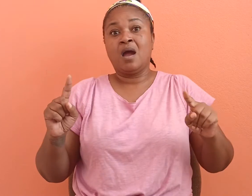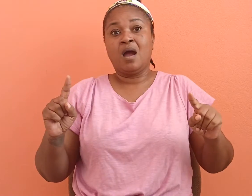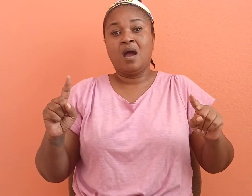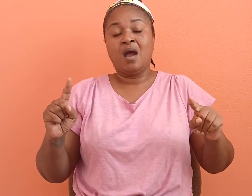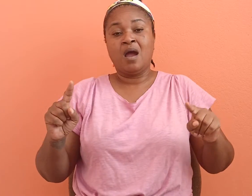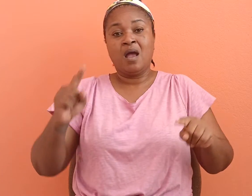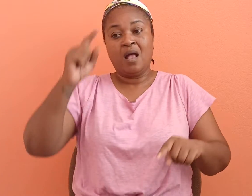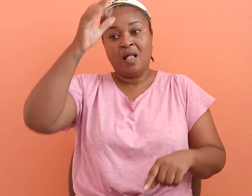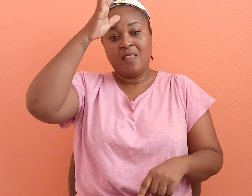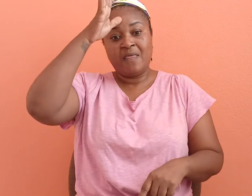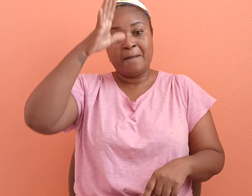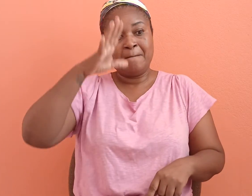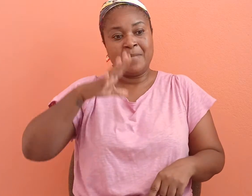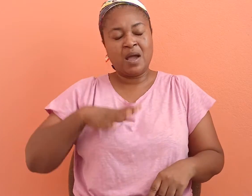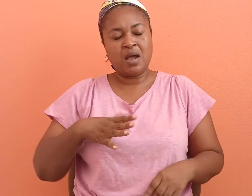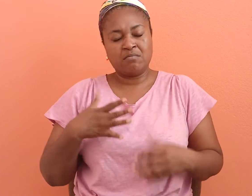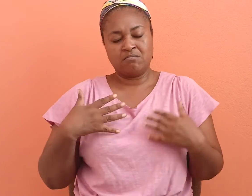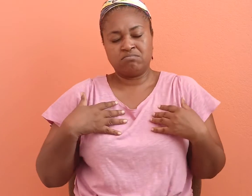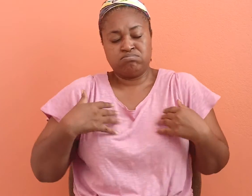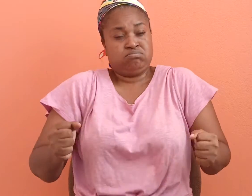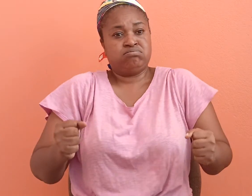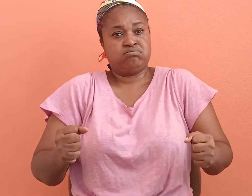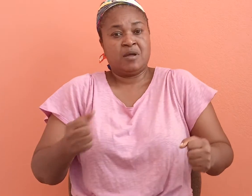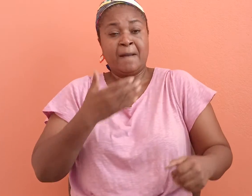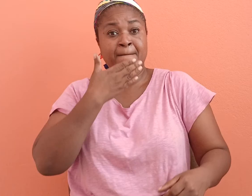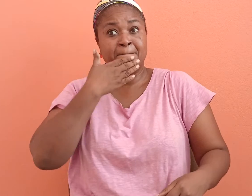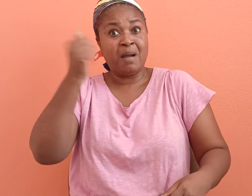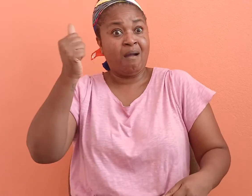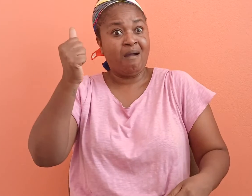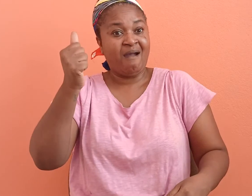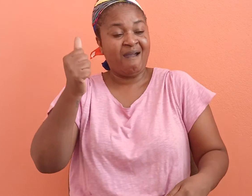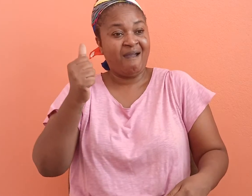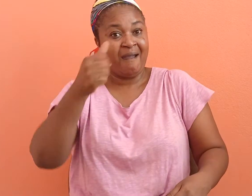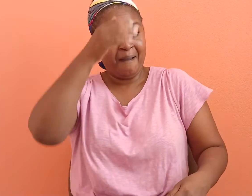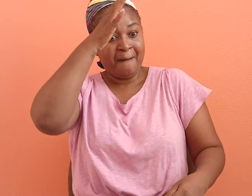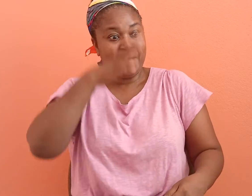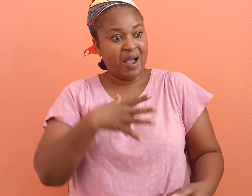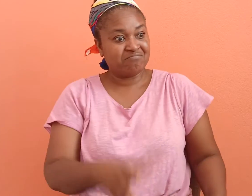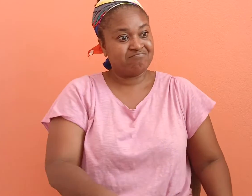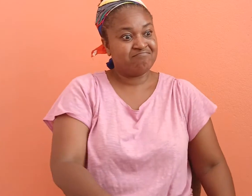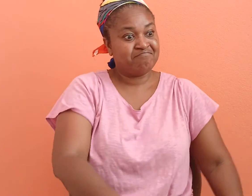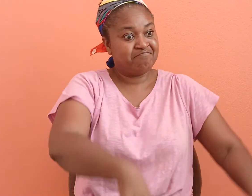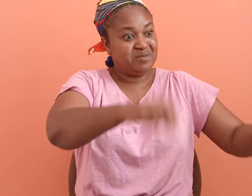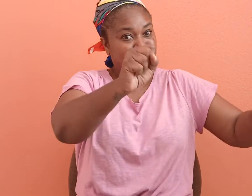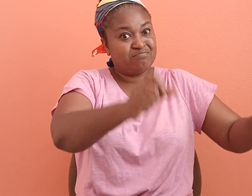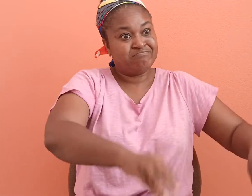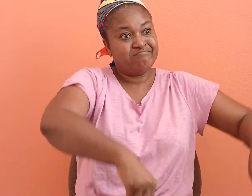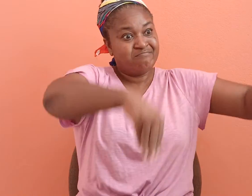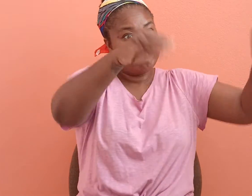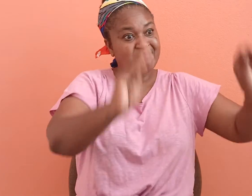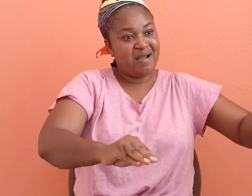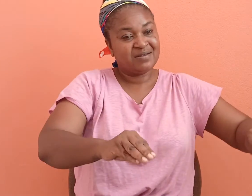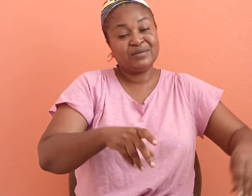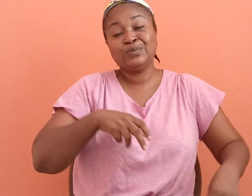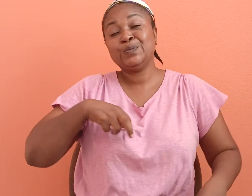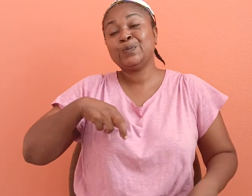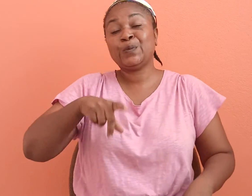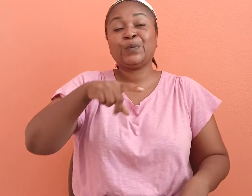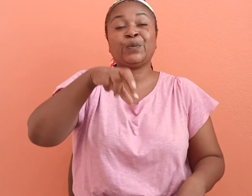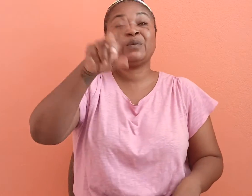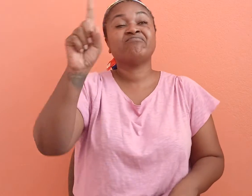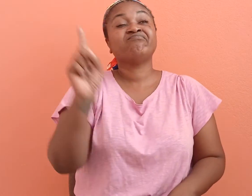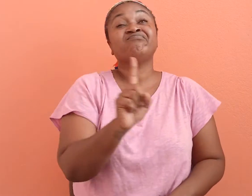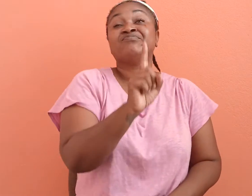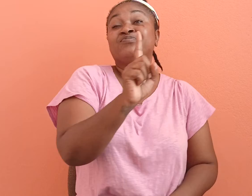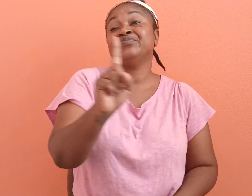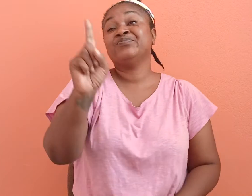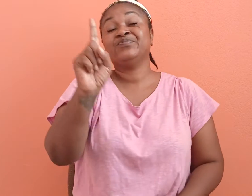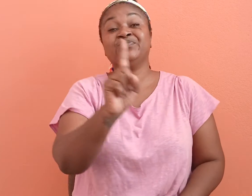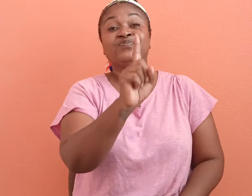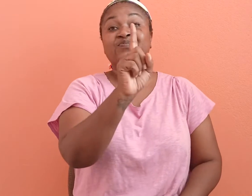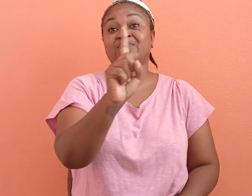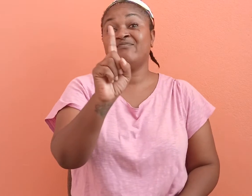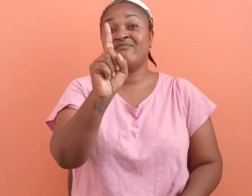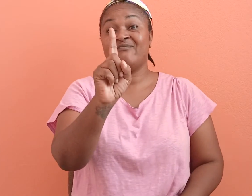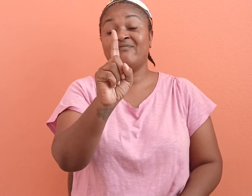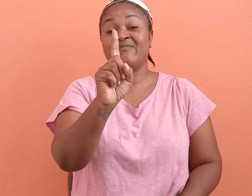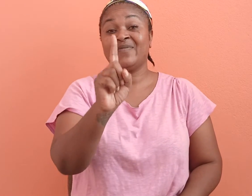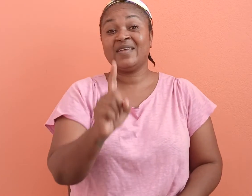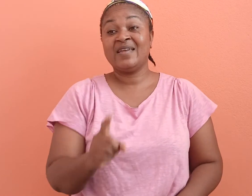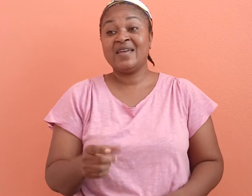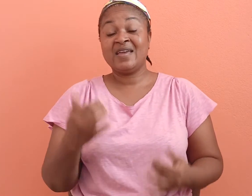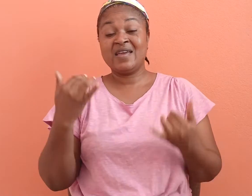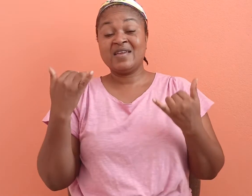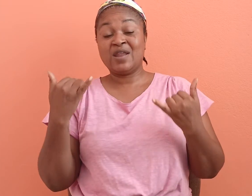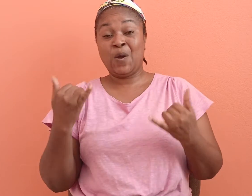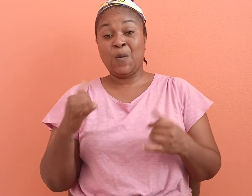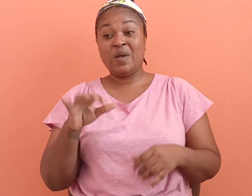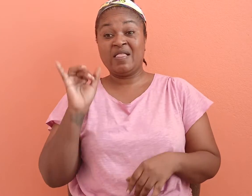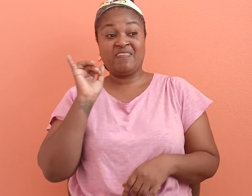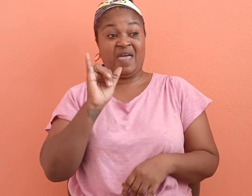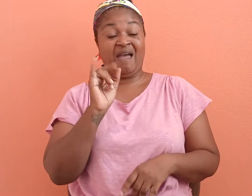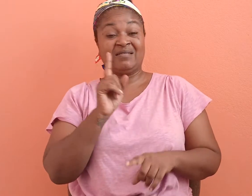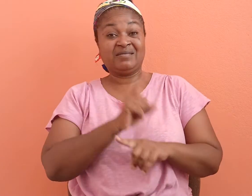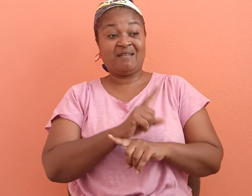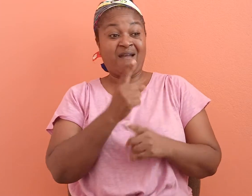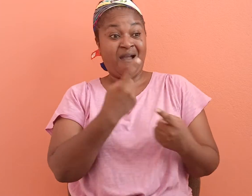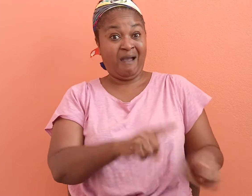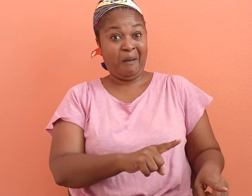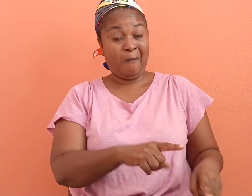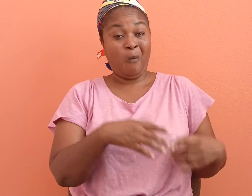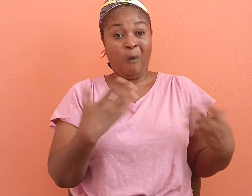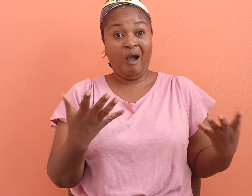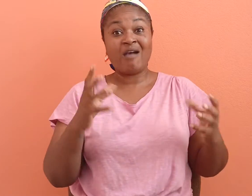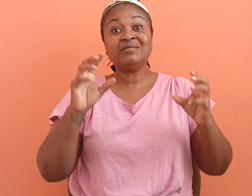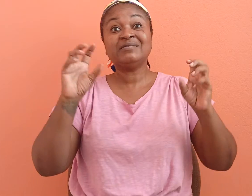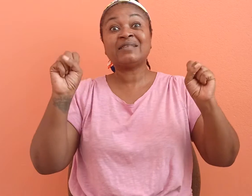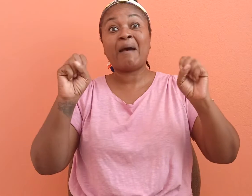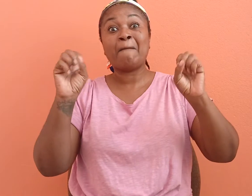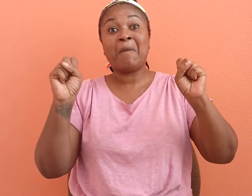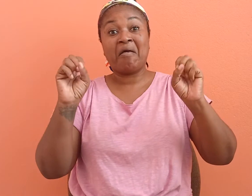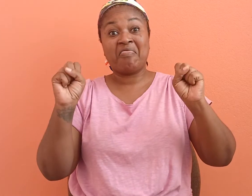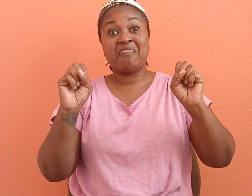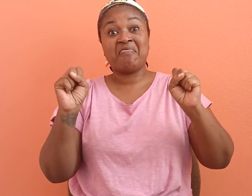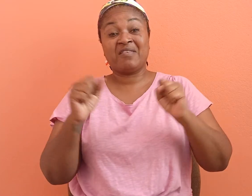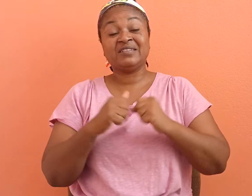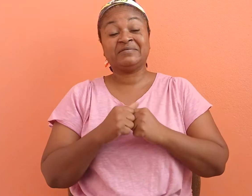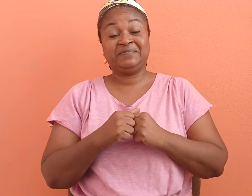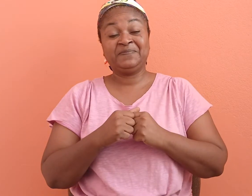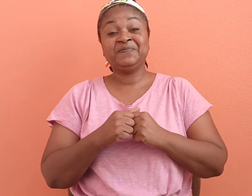man was well, and he picked up his mat and walked. Now that day was the Sabbath.